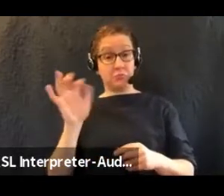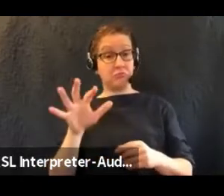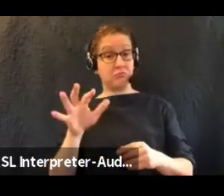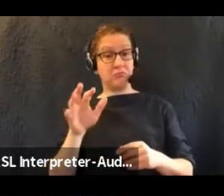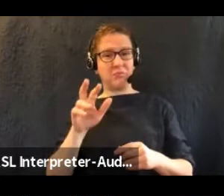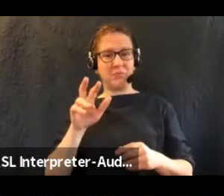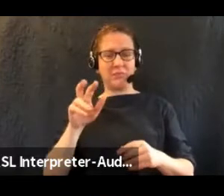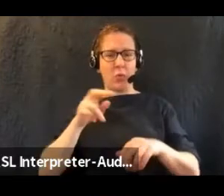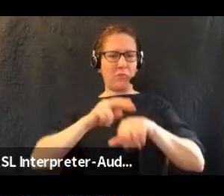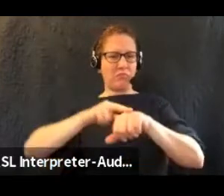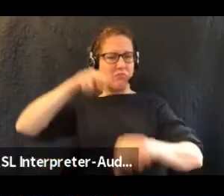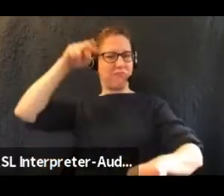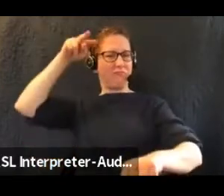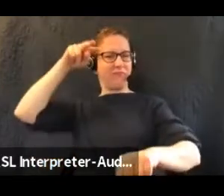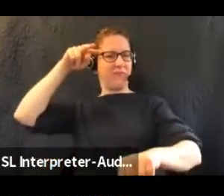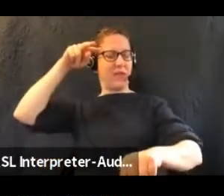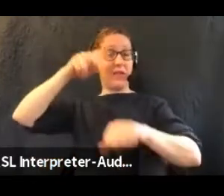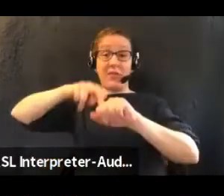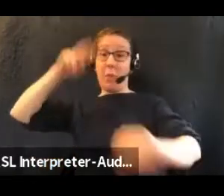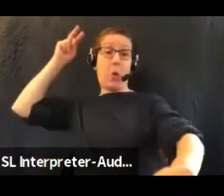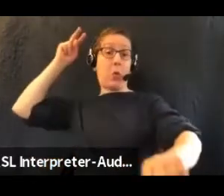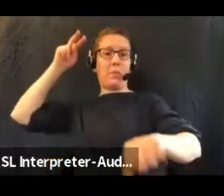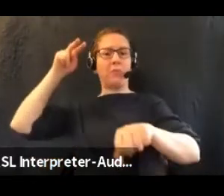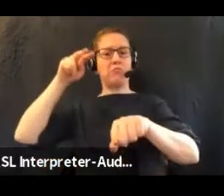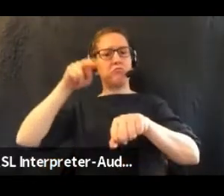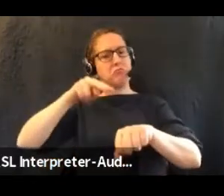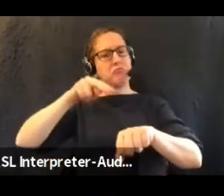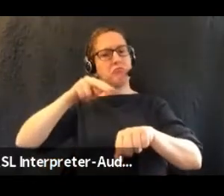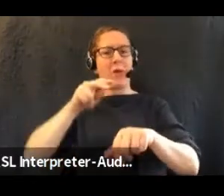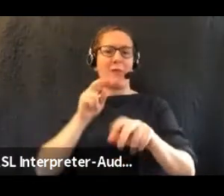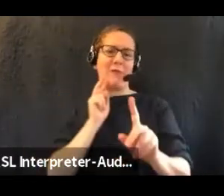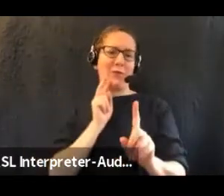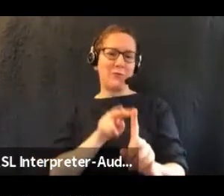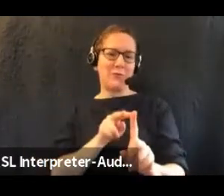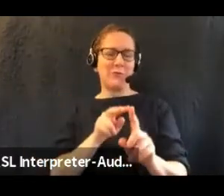view, but maybe the 10,000 foot view.